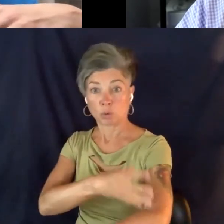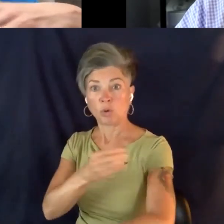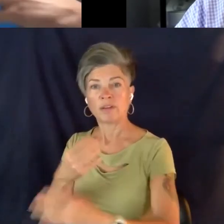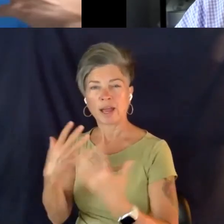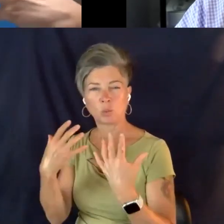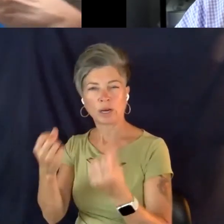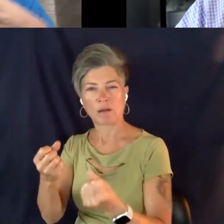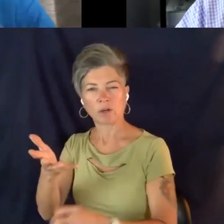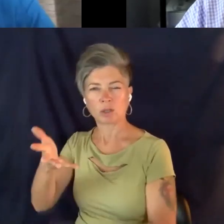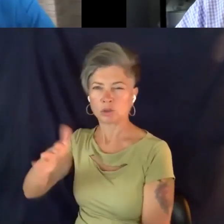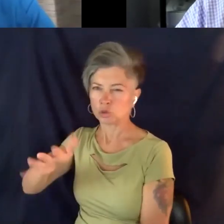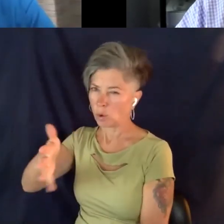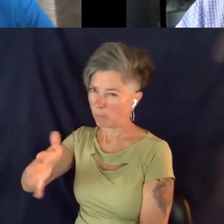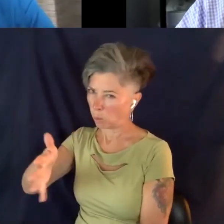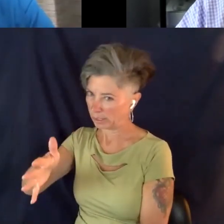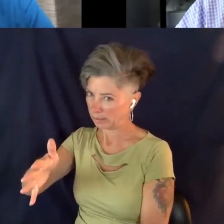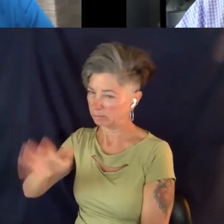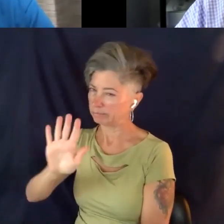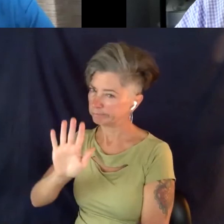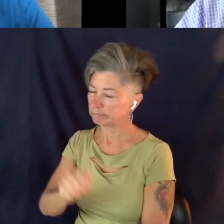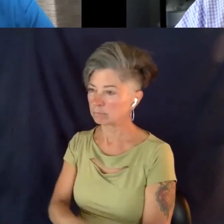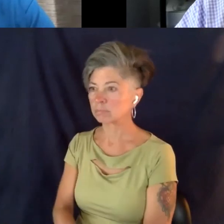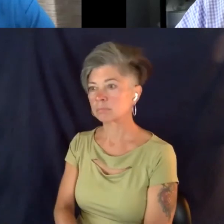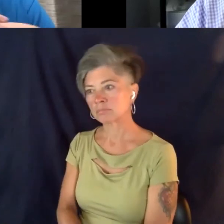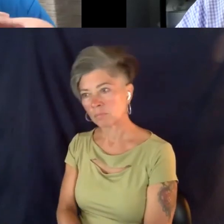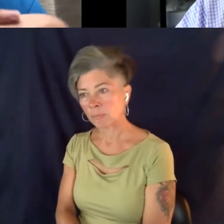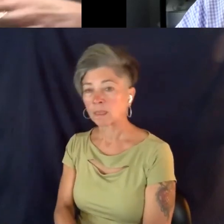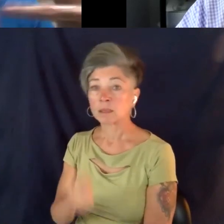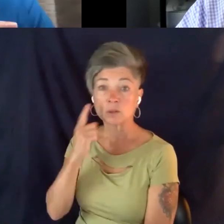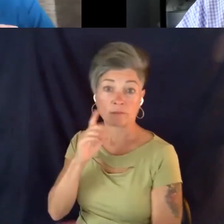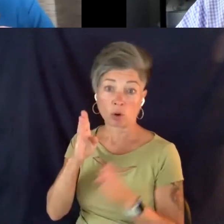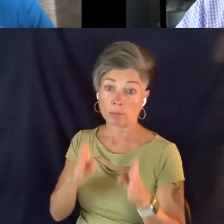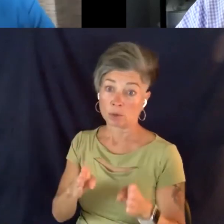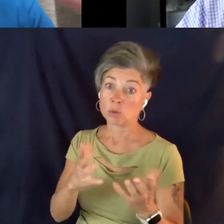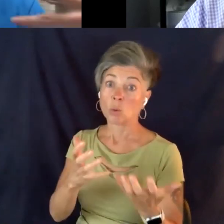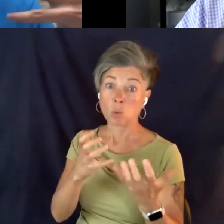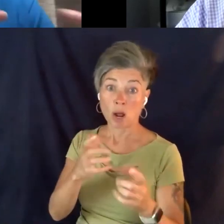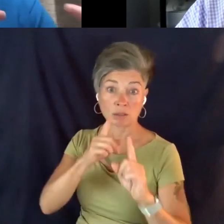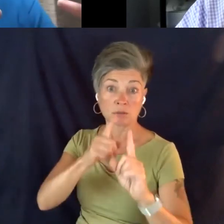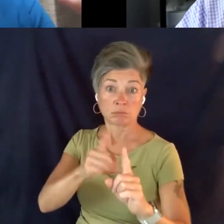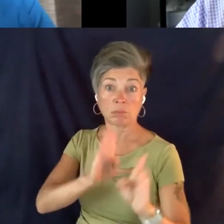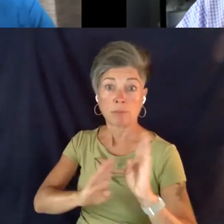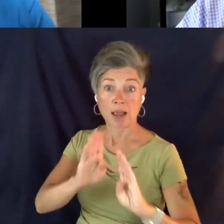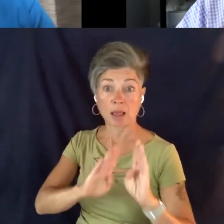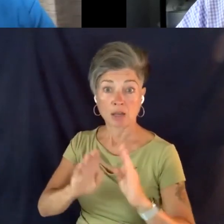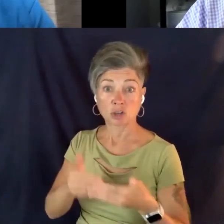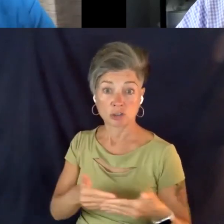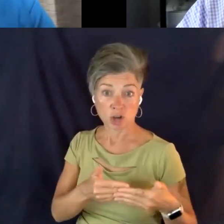And so for someone who does want to have a biological child, that is still a possibility there.